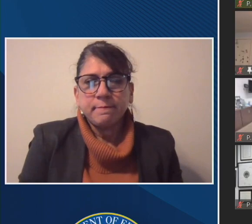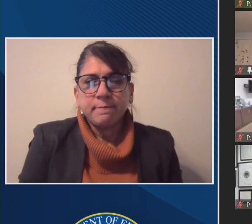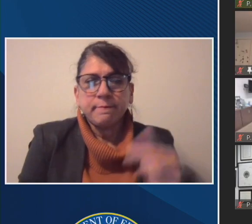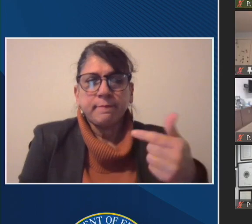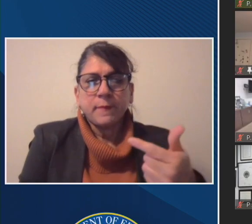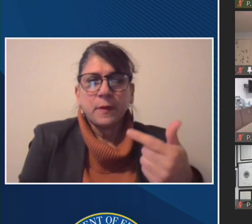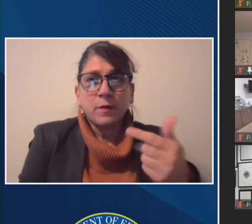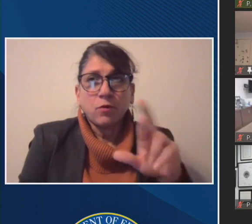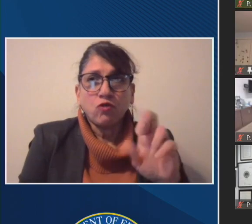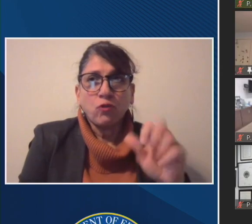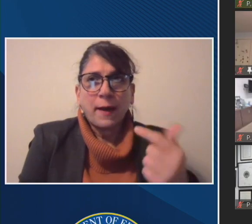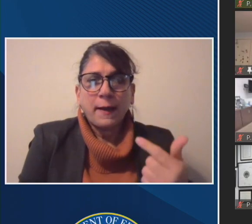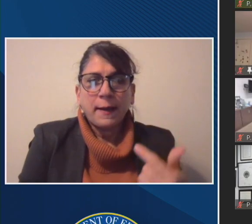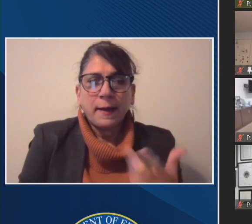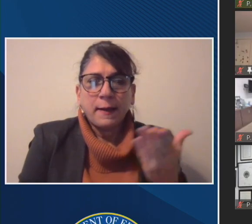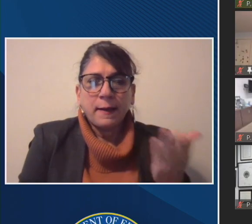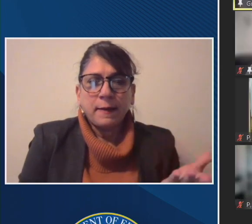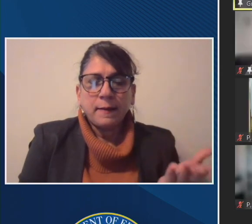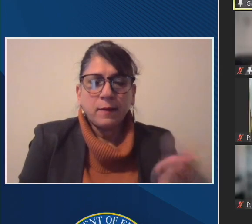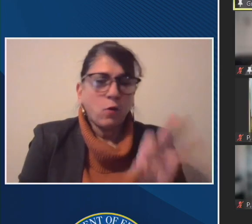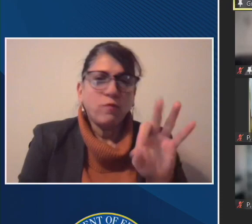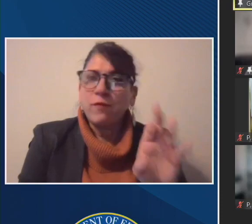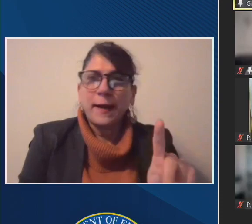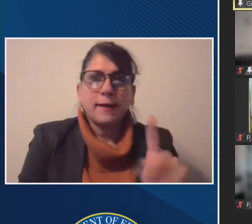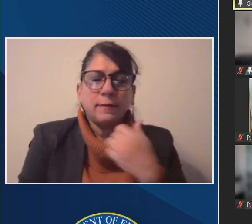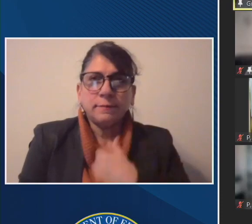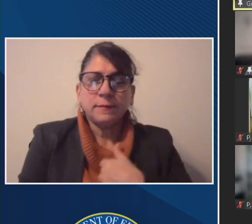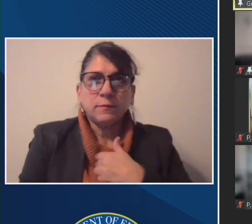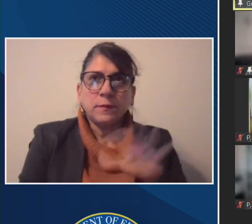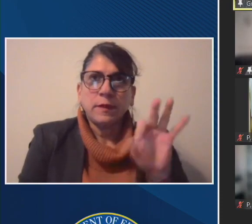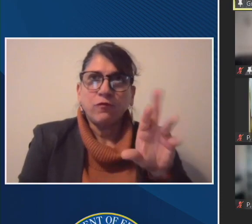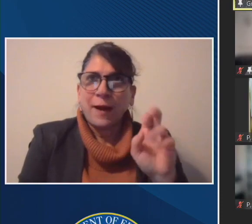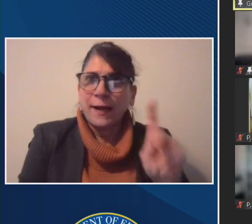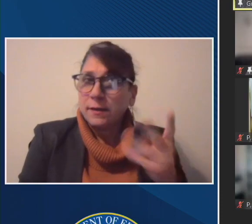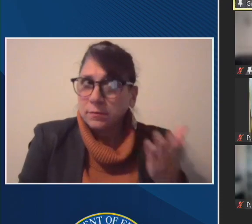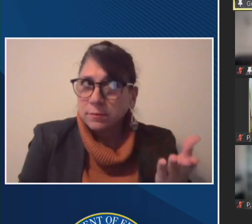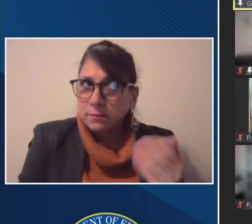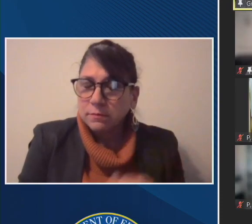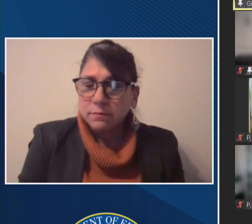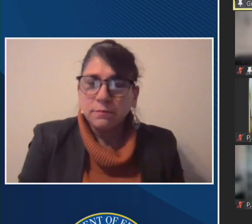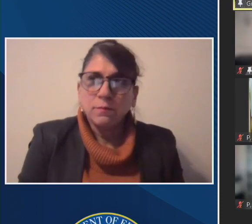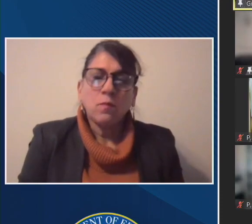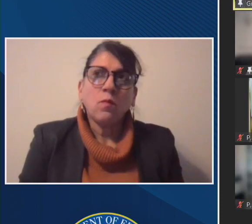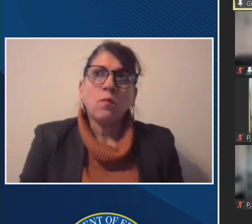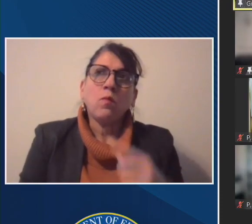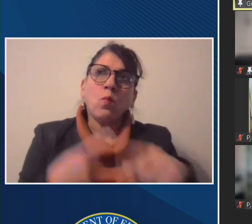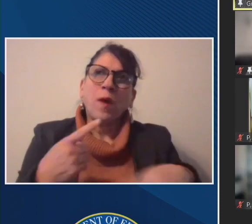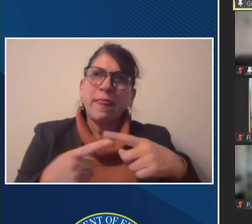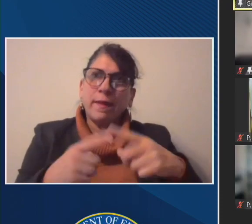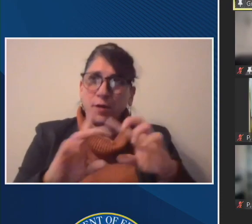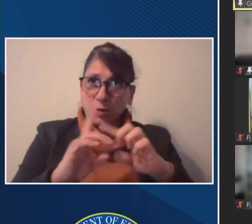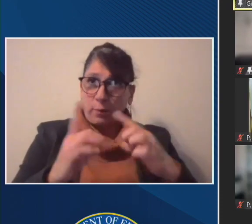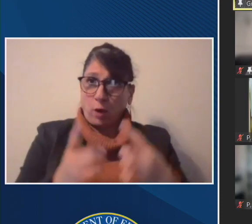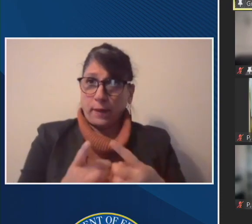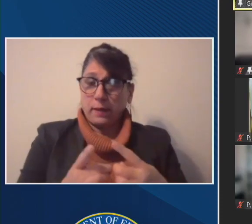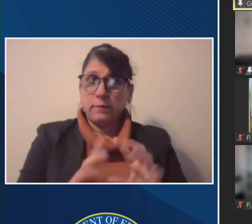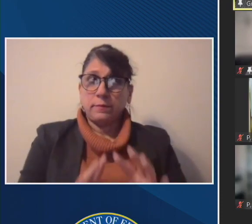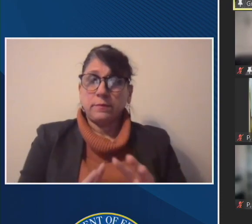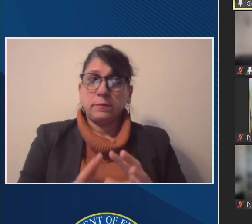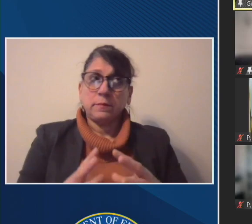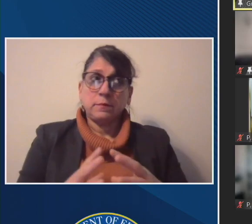When the Department puts together the